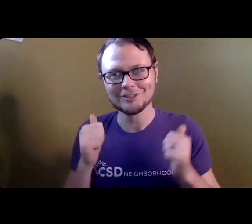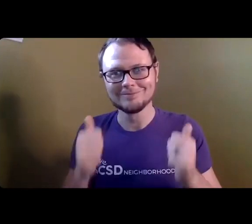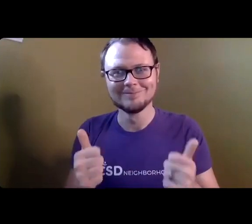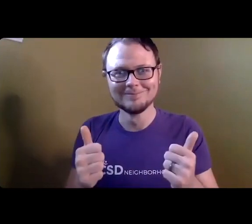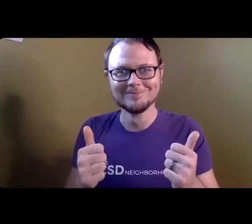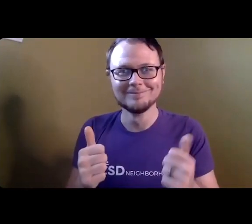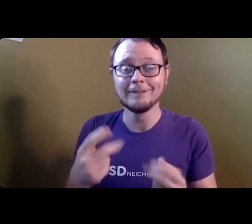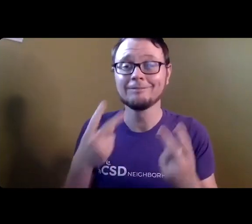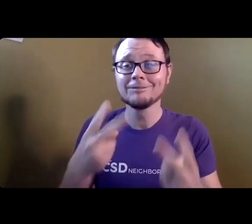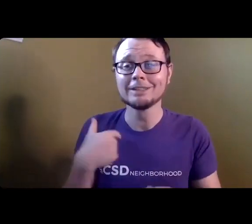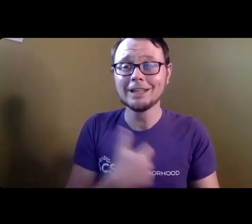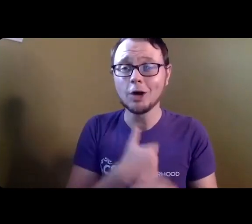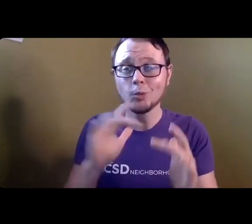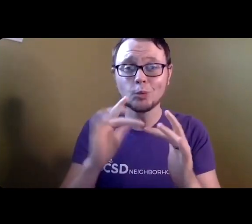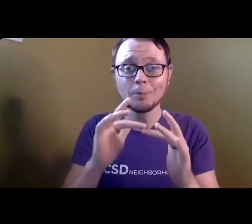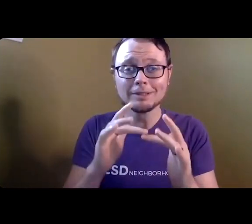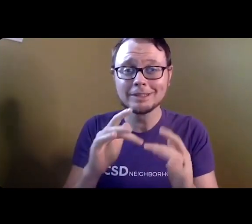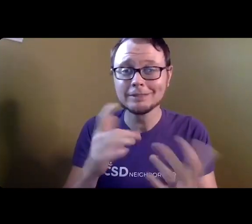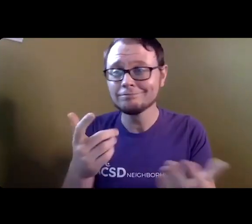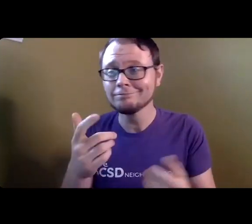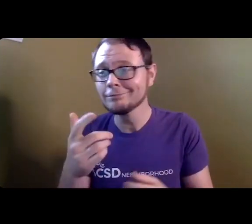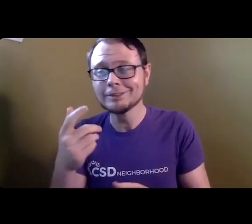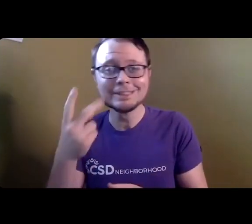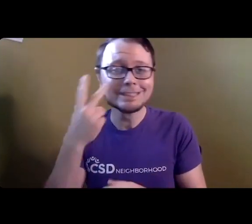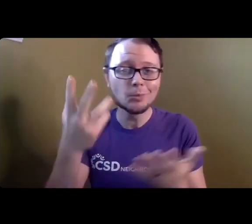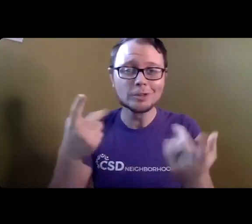Thank you for your eyes and ears this morning, today.